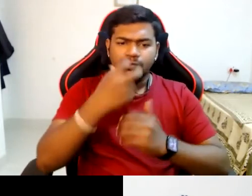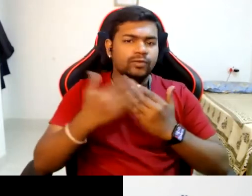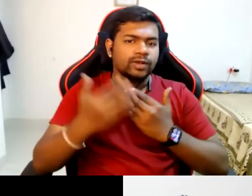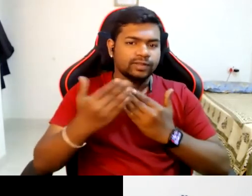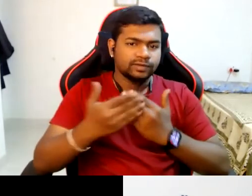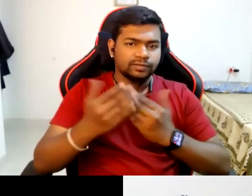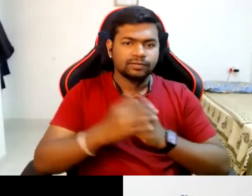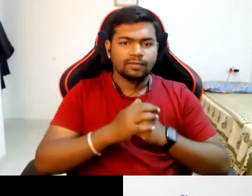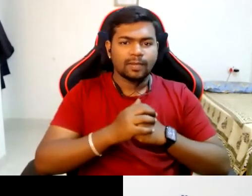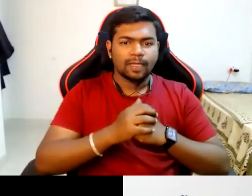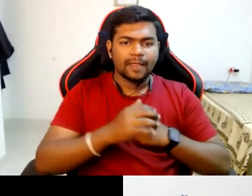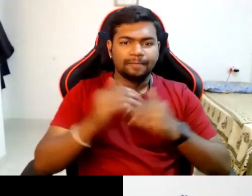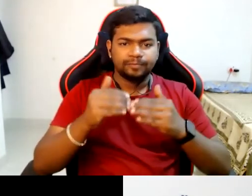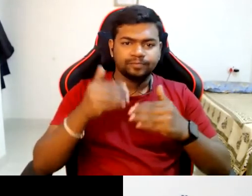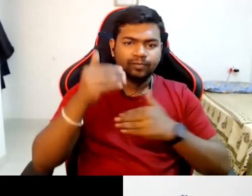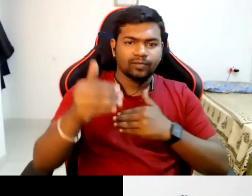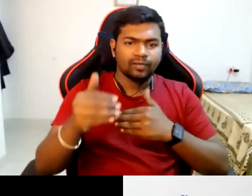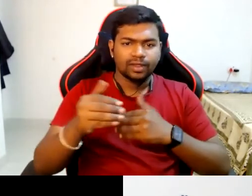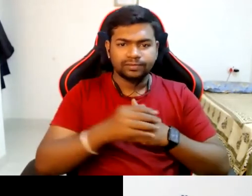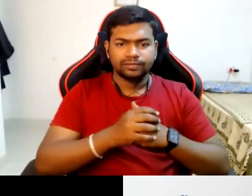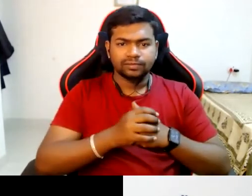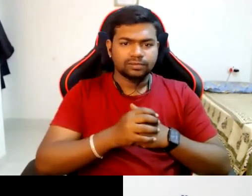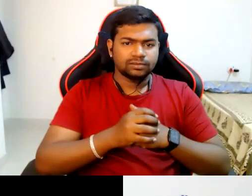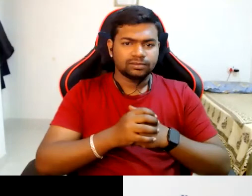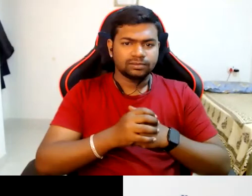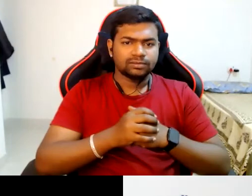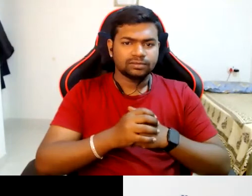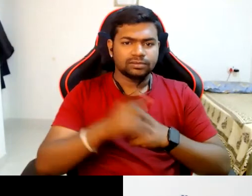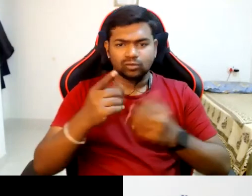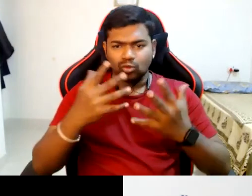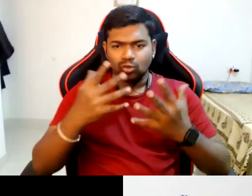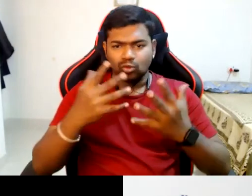Well, after completing school,i actually wanted to be a doctor.